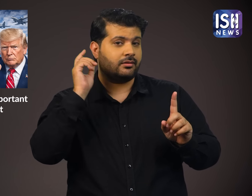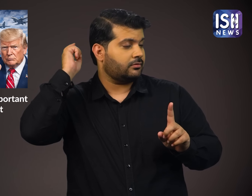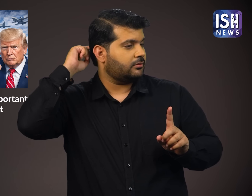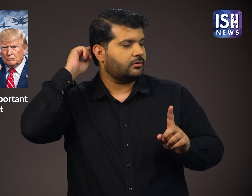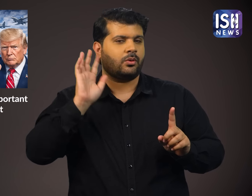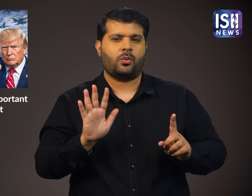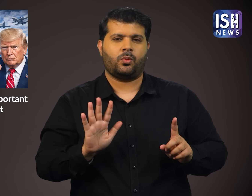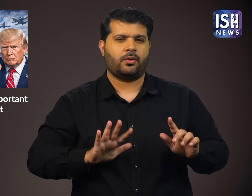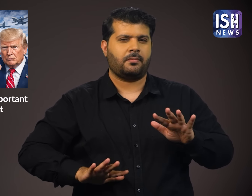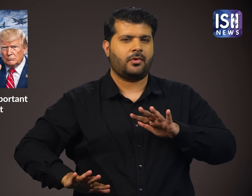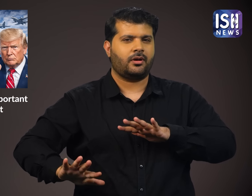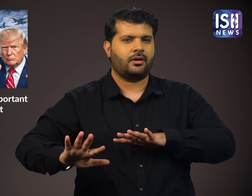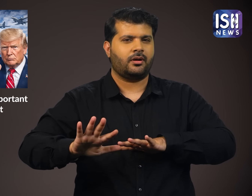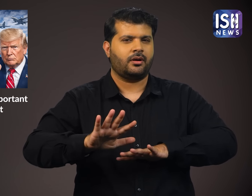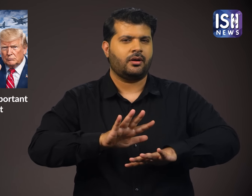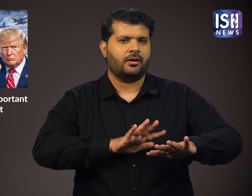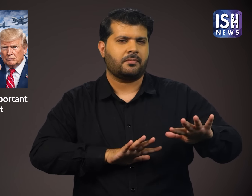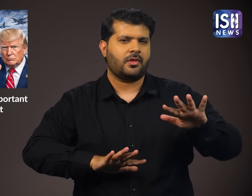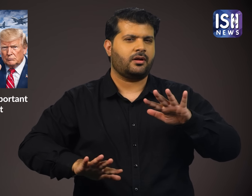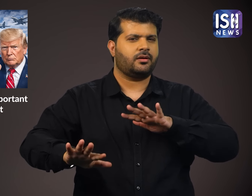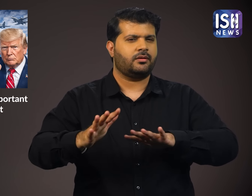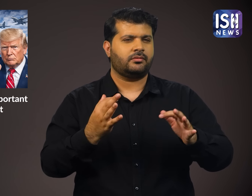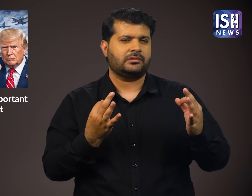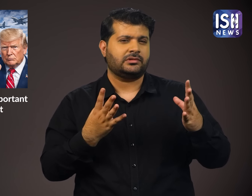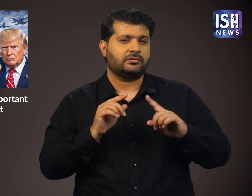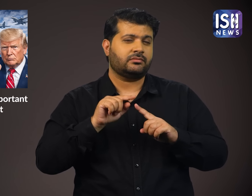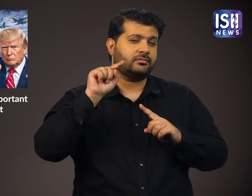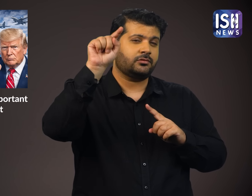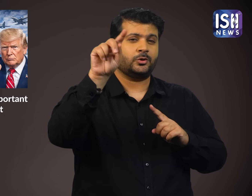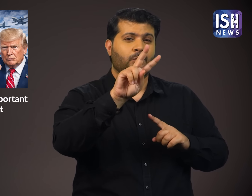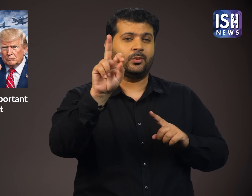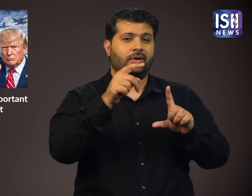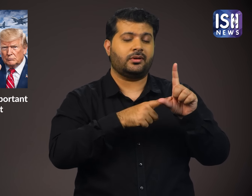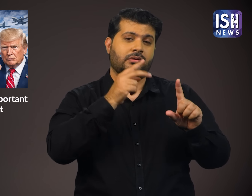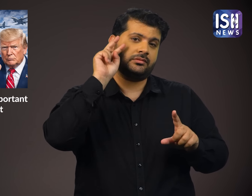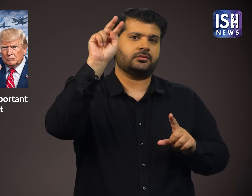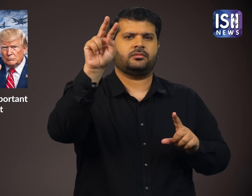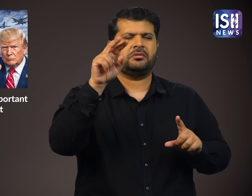there appears to be strategy behind them which is long-term, even 200 years ahead.